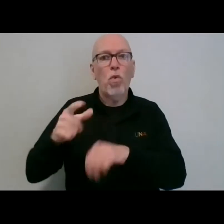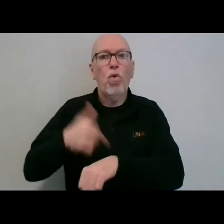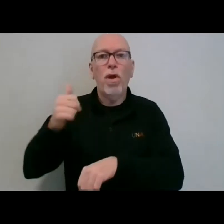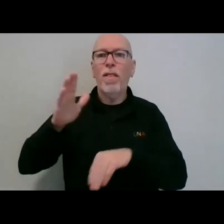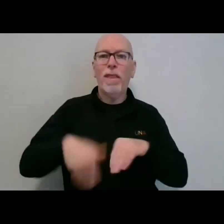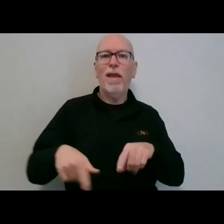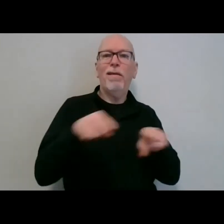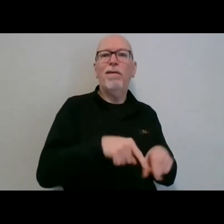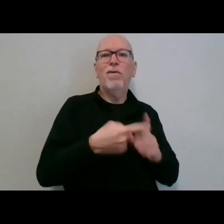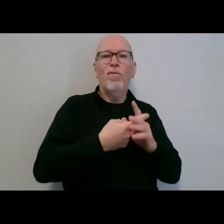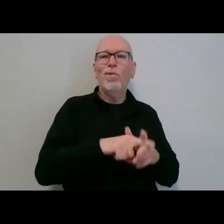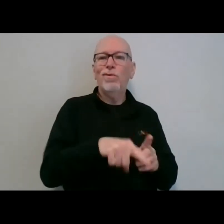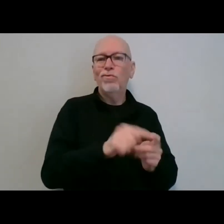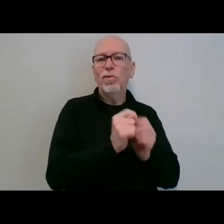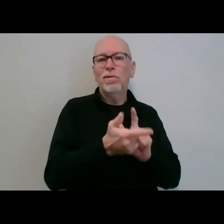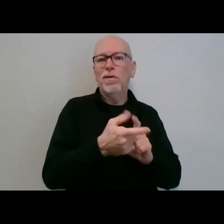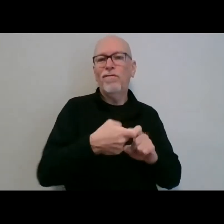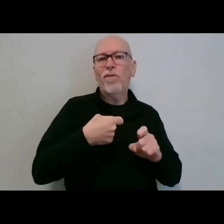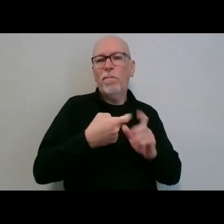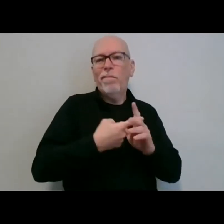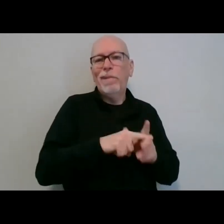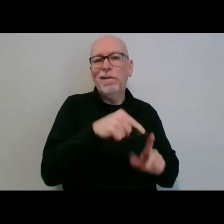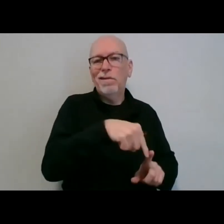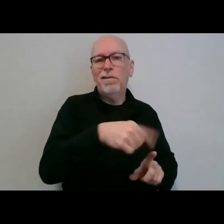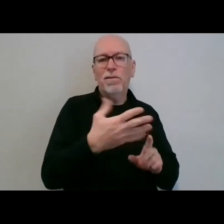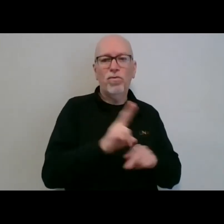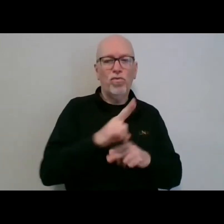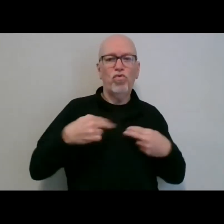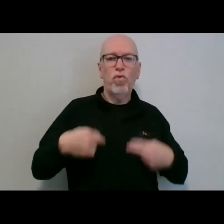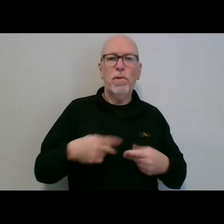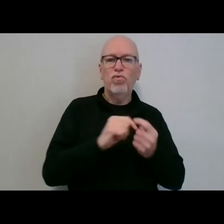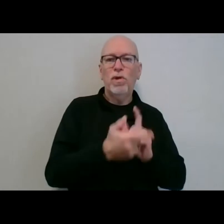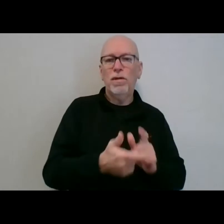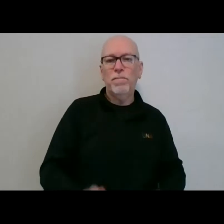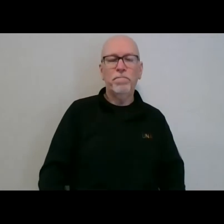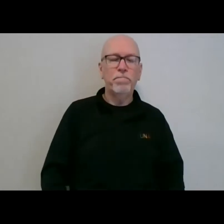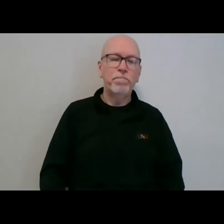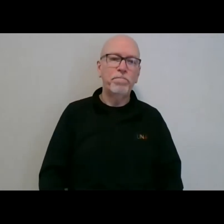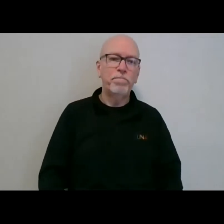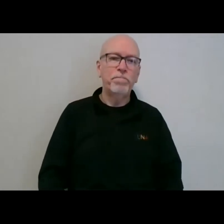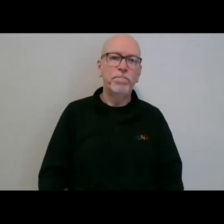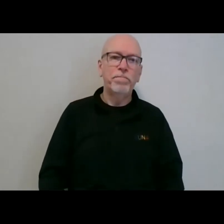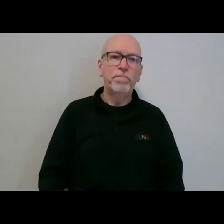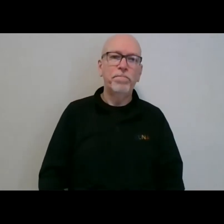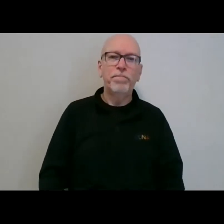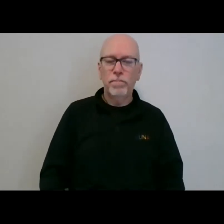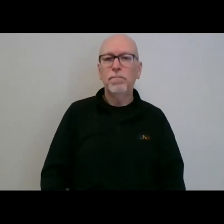of doing a translation from scratch using a human translator and editor. Thank you for clarifying that.